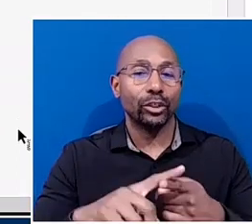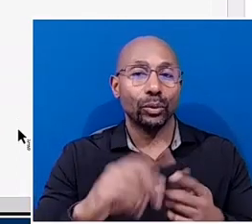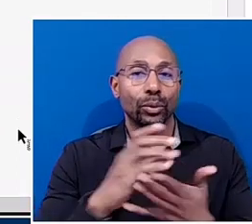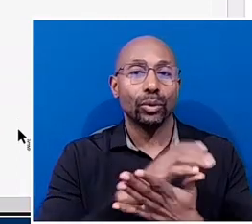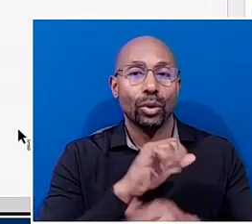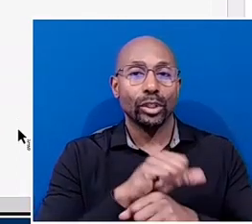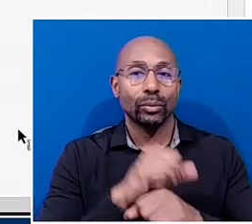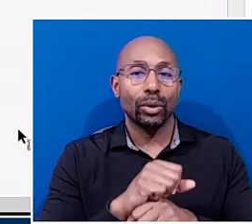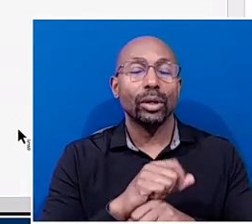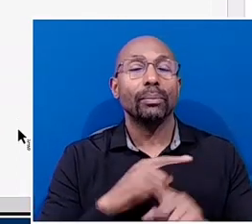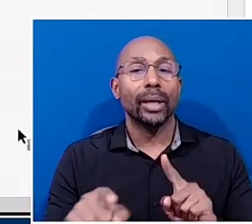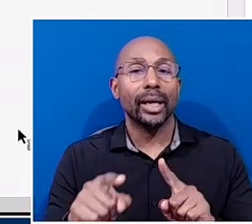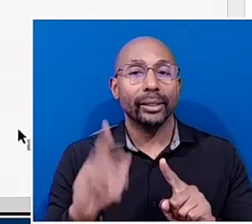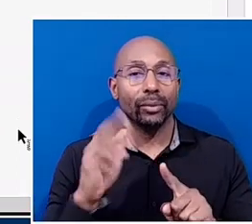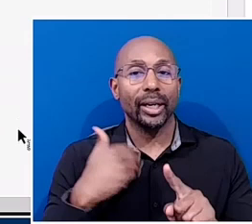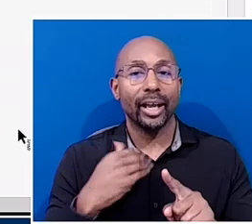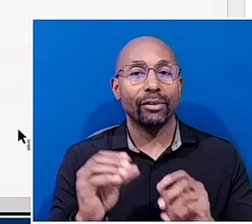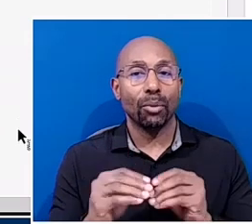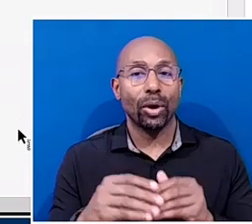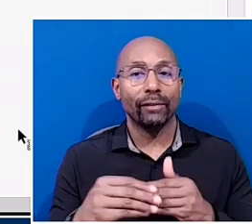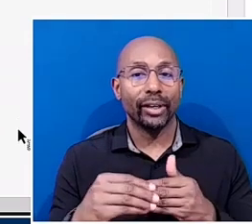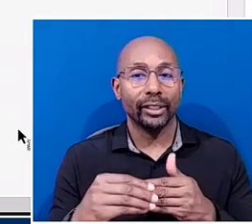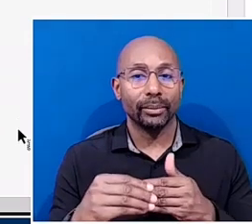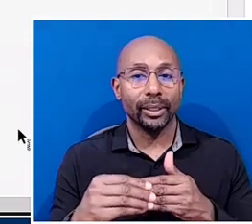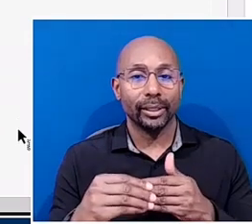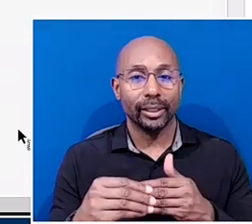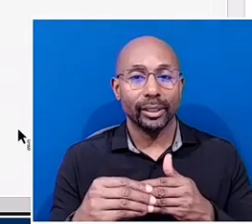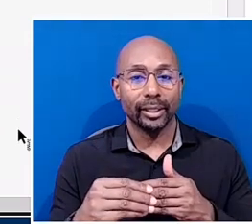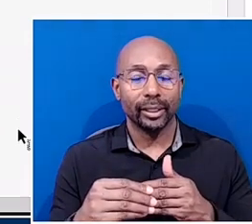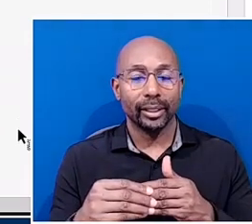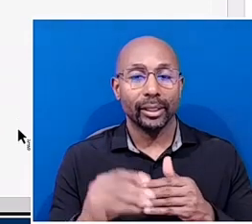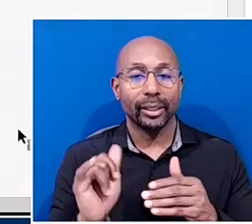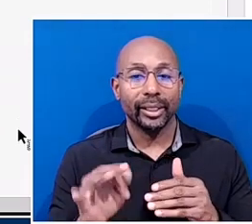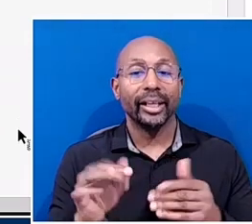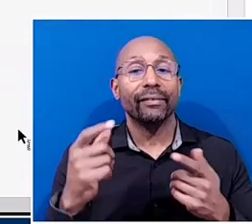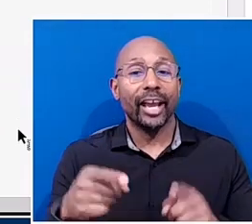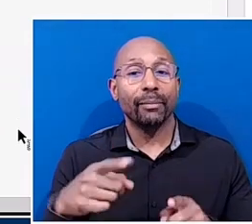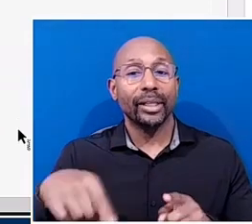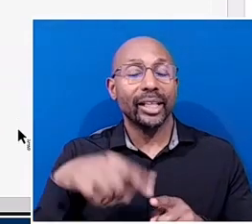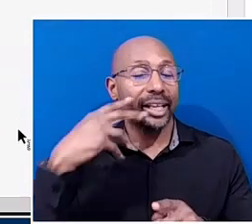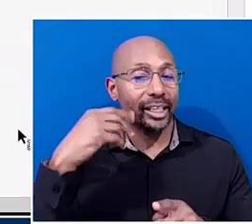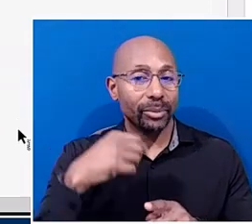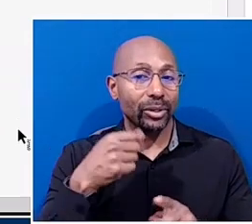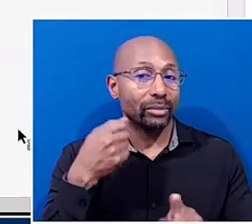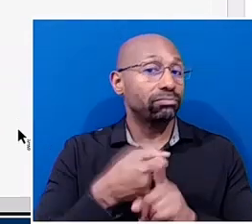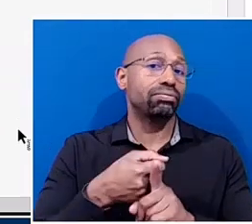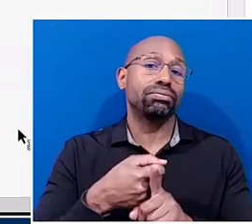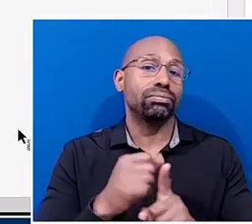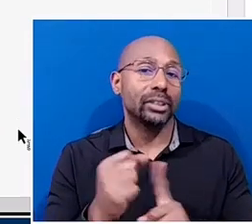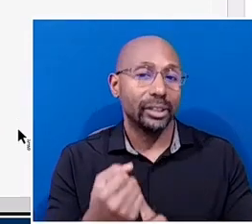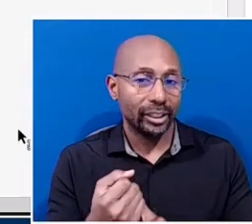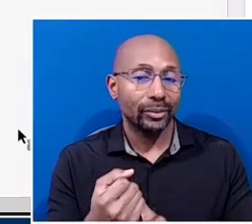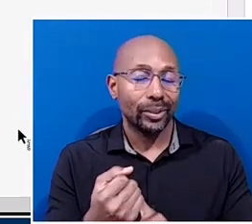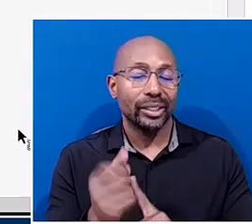If they, especially if they experience one of these instances where they are unable